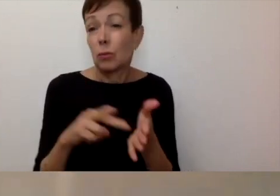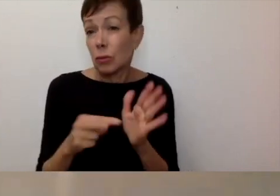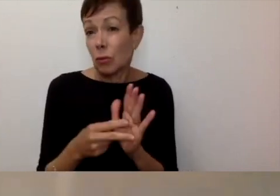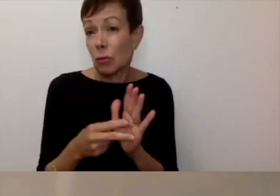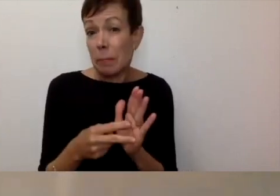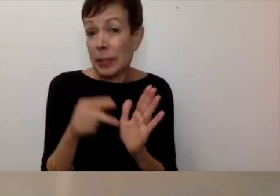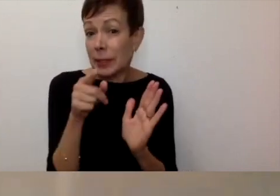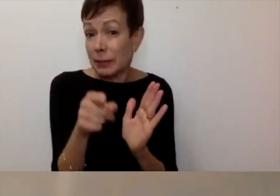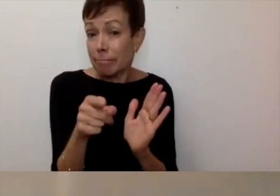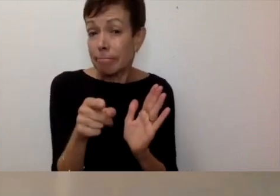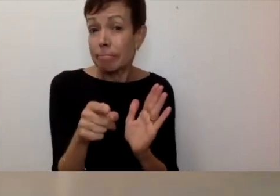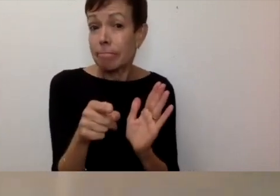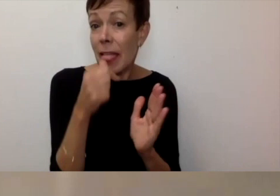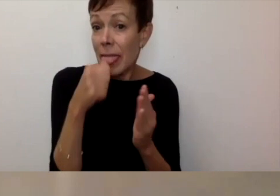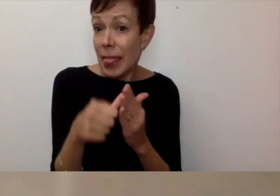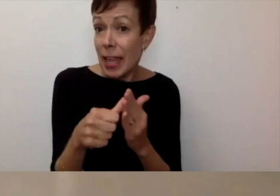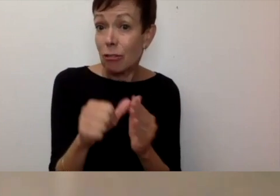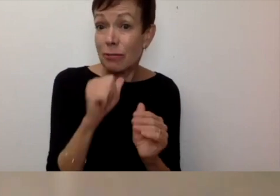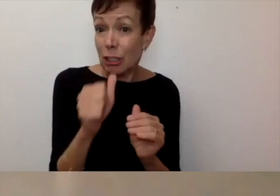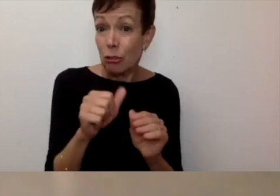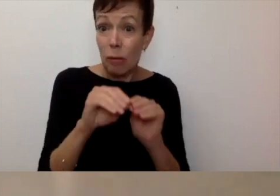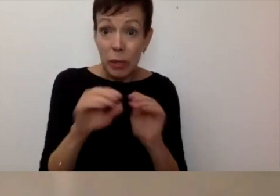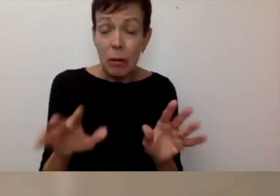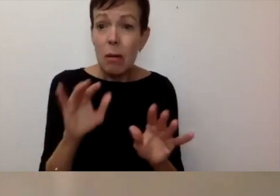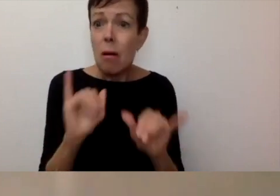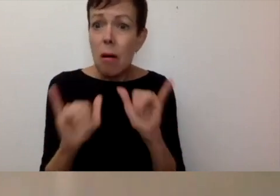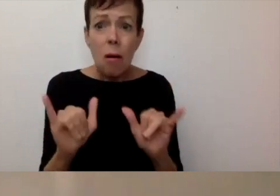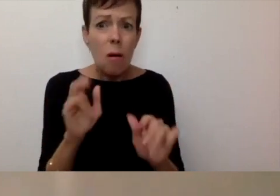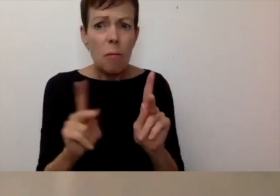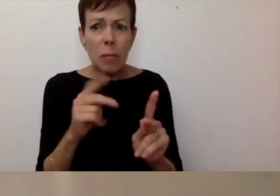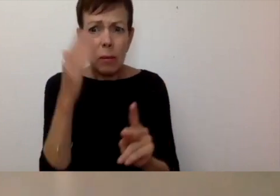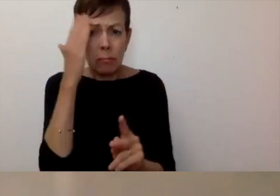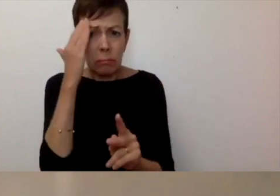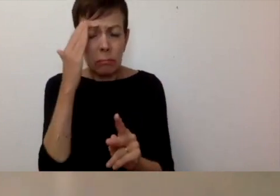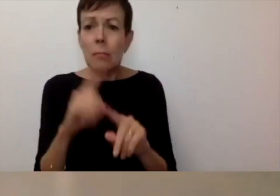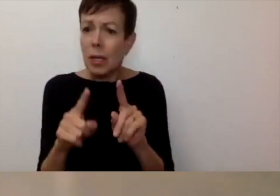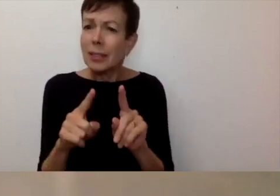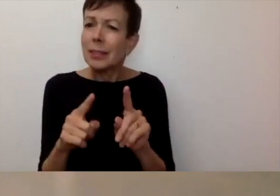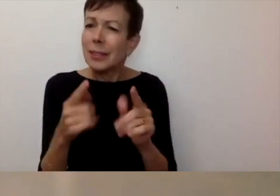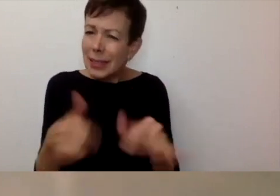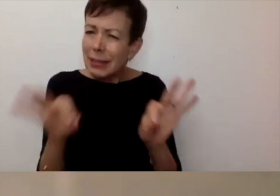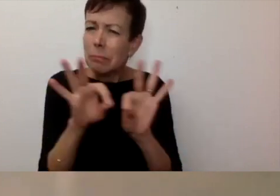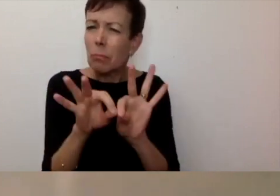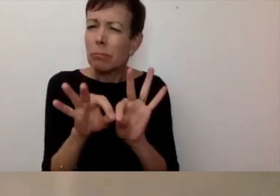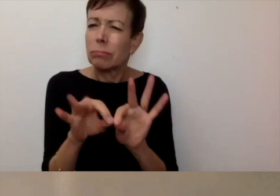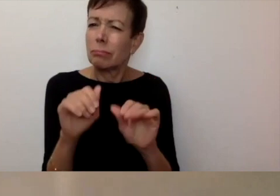it doesn't mean that it's not present and that basic income is not important for the associations uh notably the